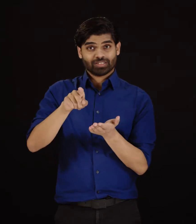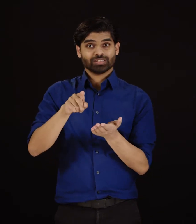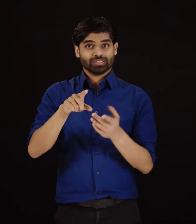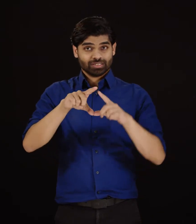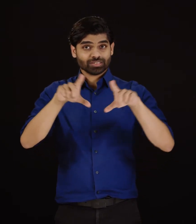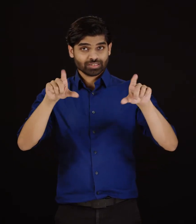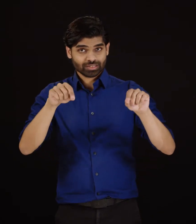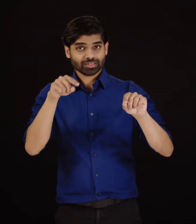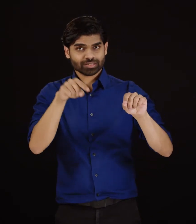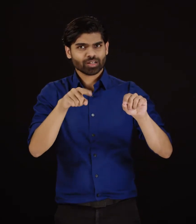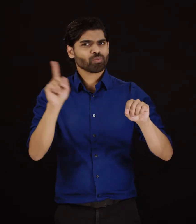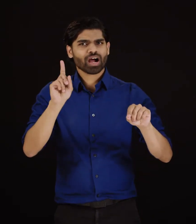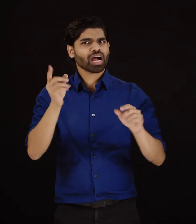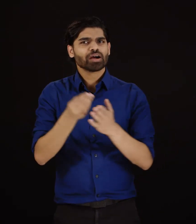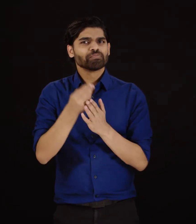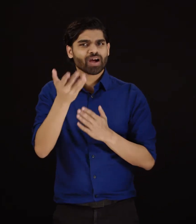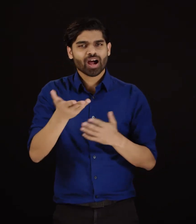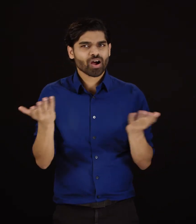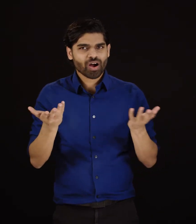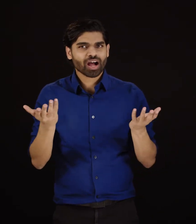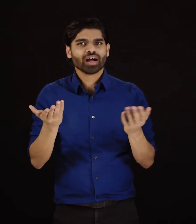or by calling their service provider.